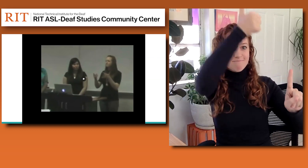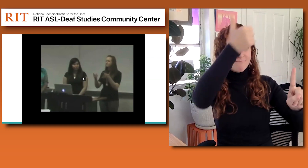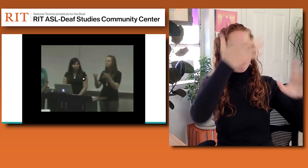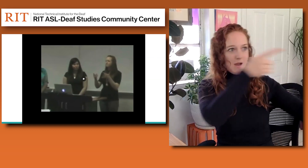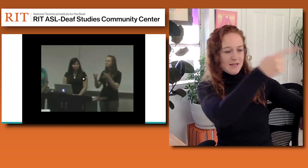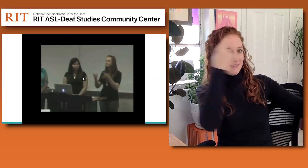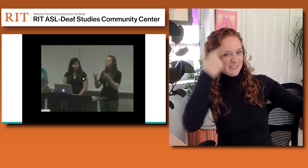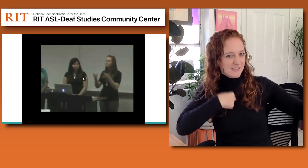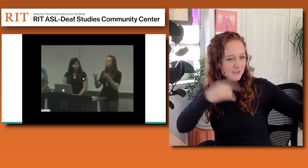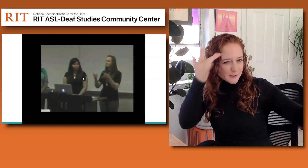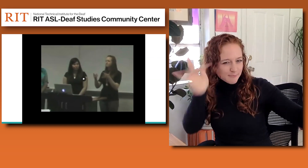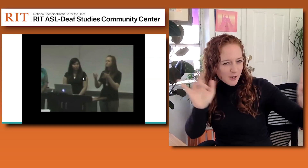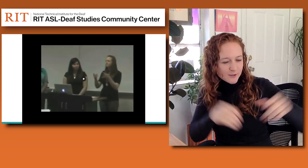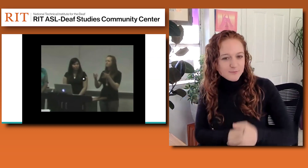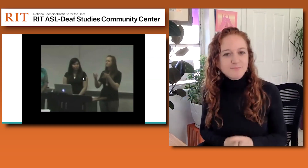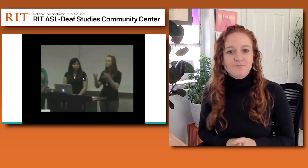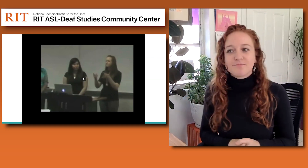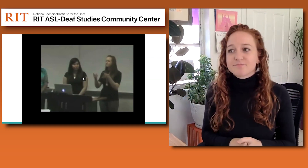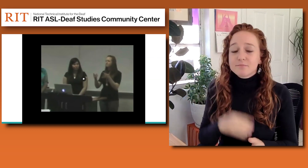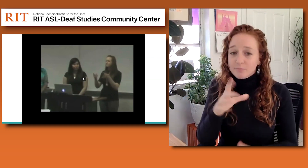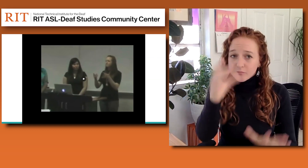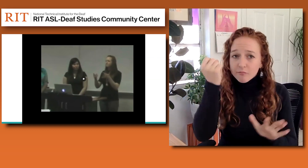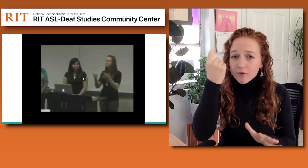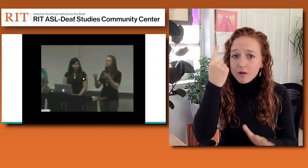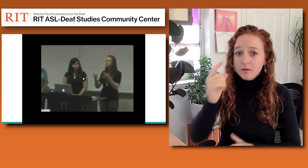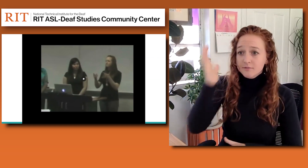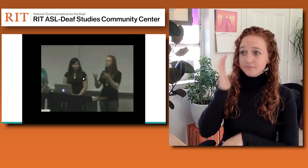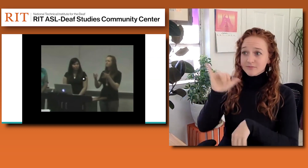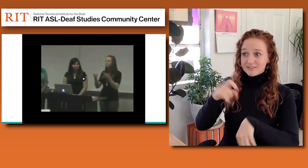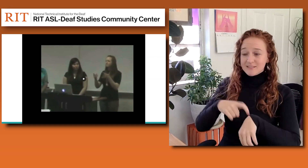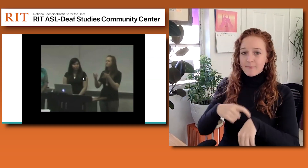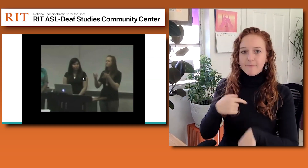because I wanted to prove to the hearing people that I was smart.